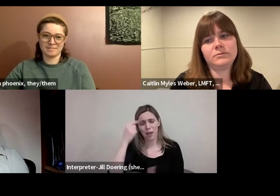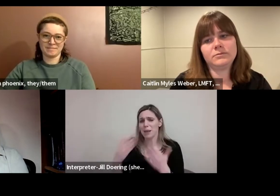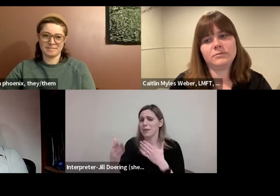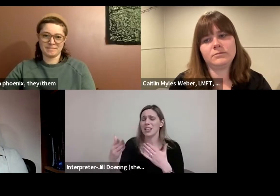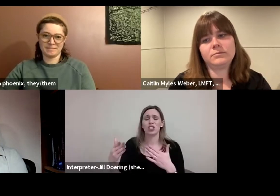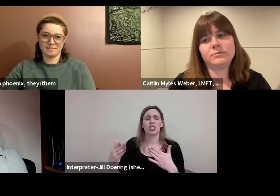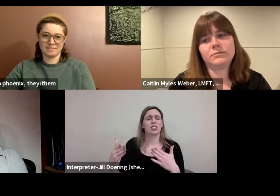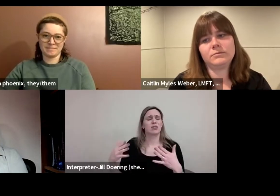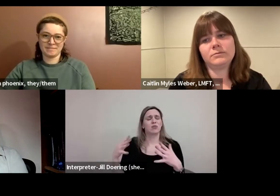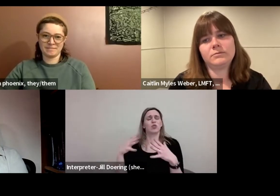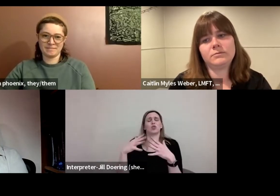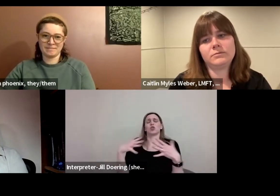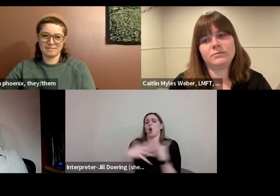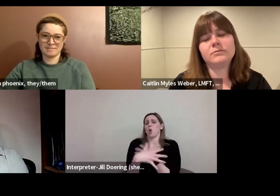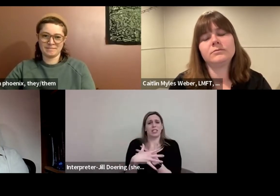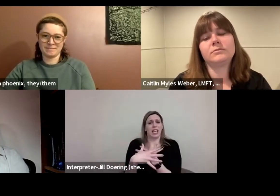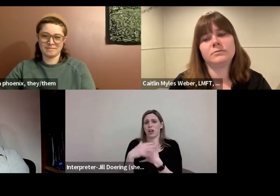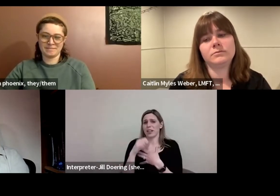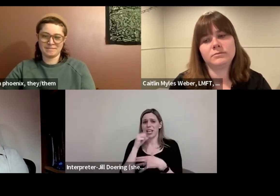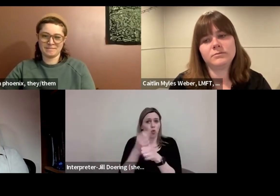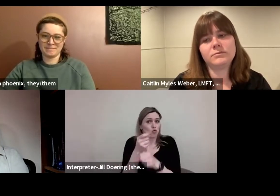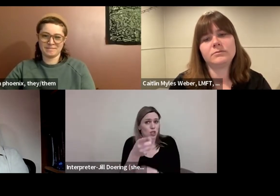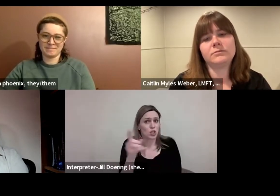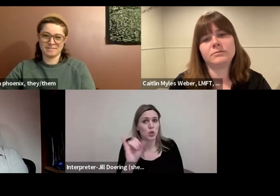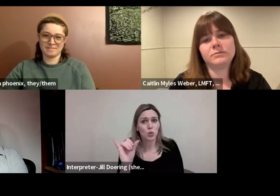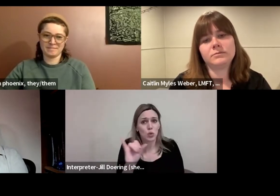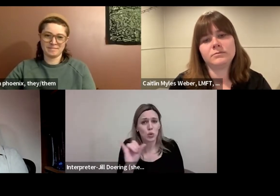of you at the beginning of your relationship?